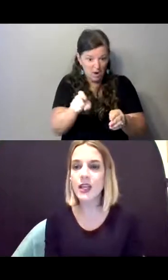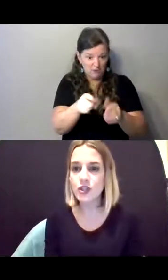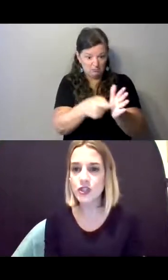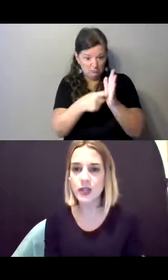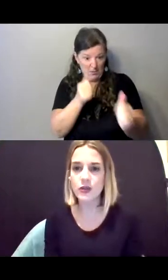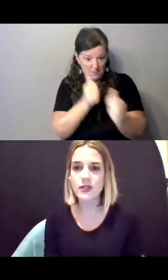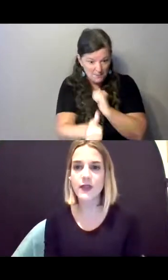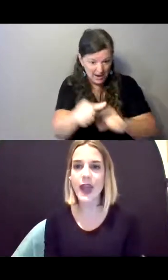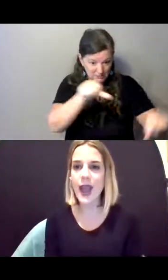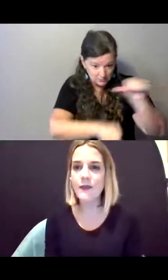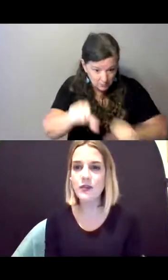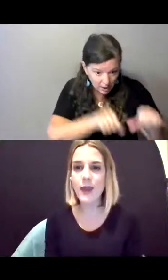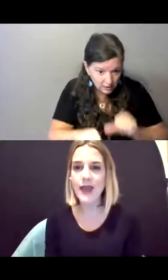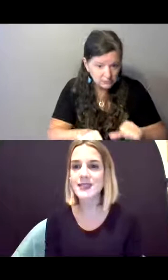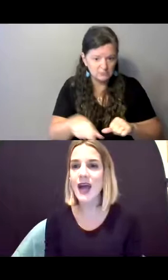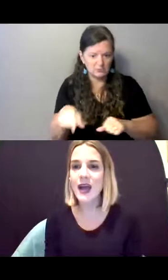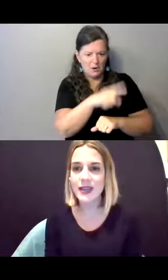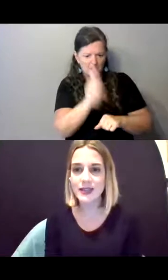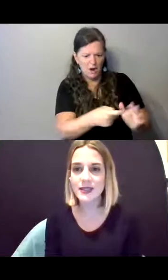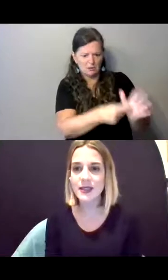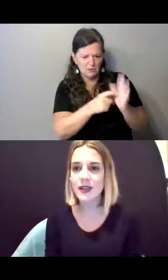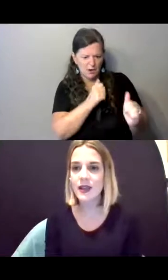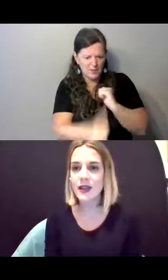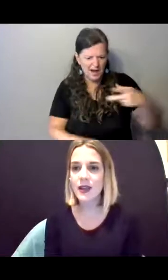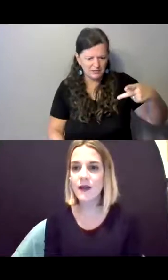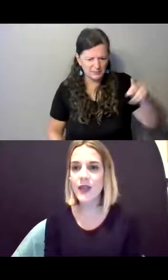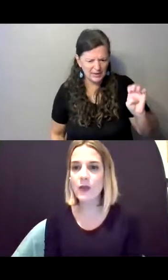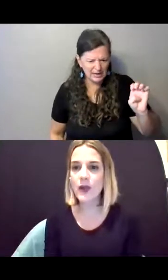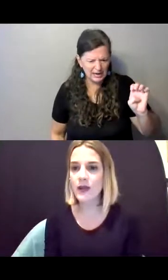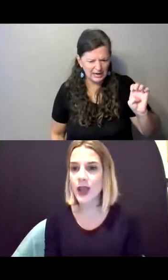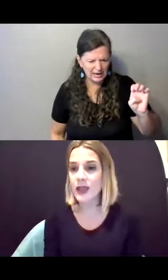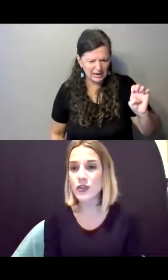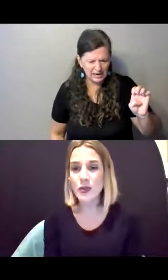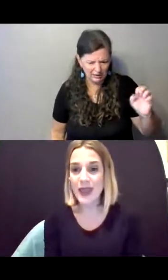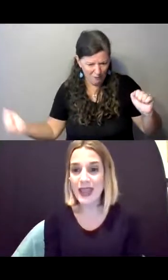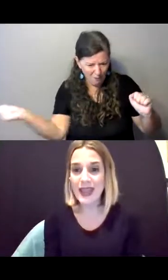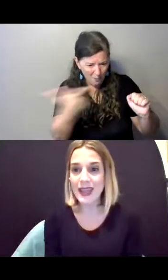English skills, if they have to pass science and then also PE.